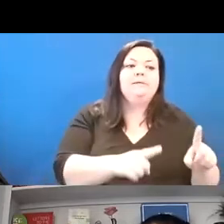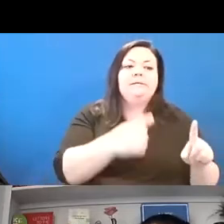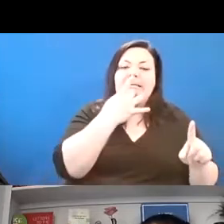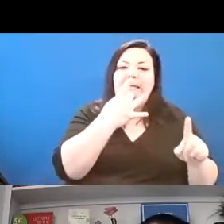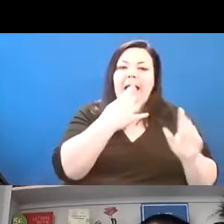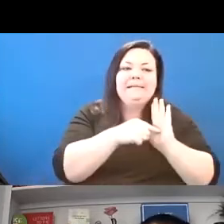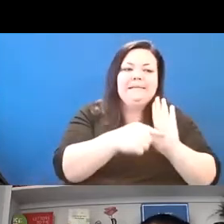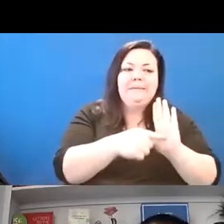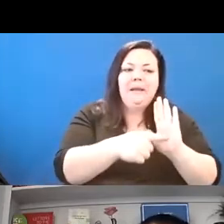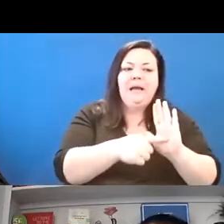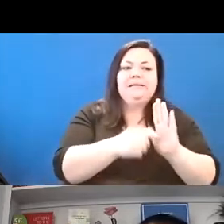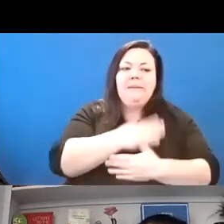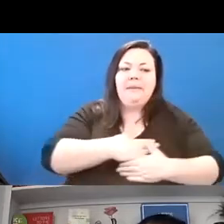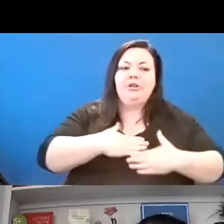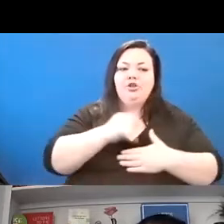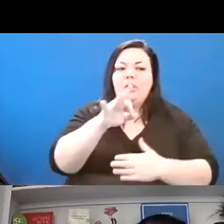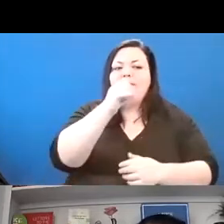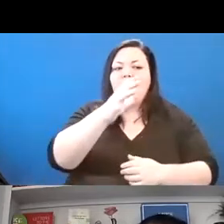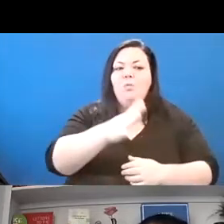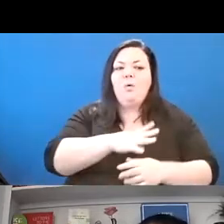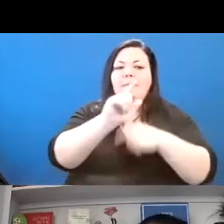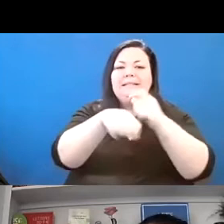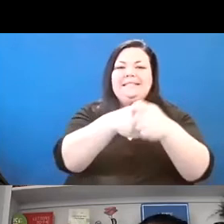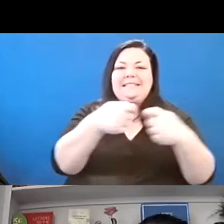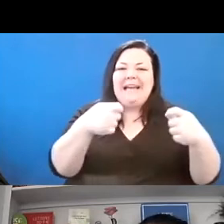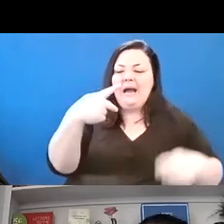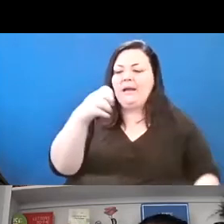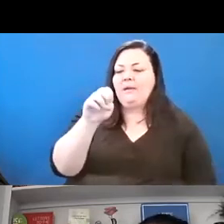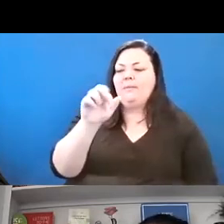of a woman tying pearls so let's start with the first line what are we thinking